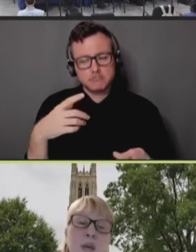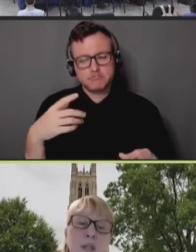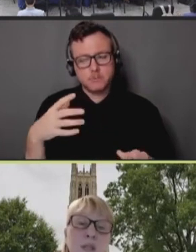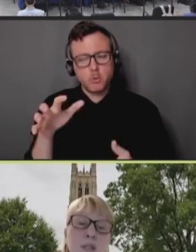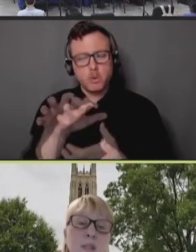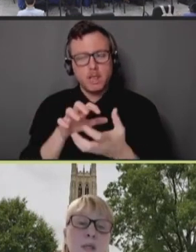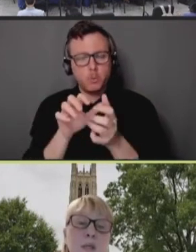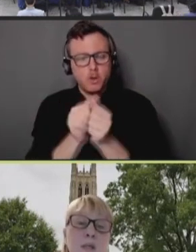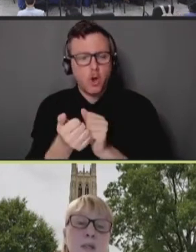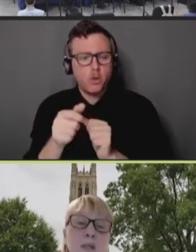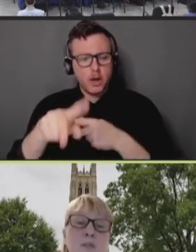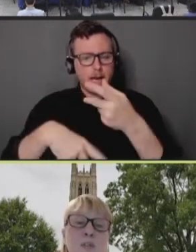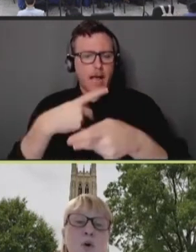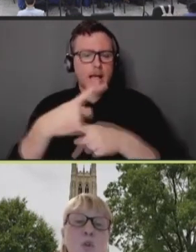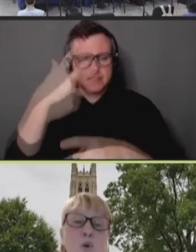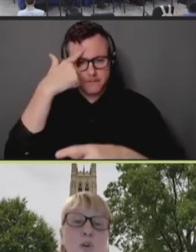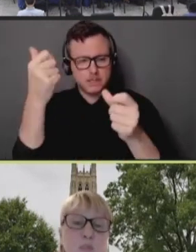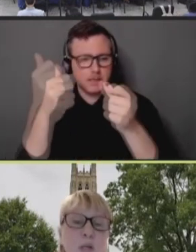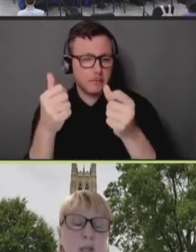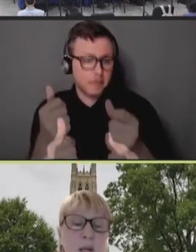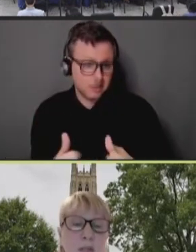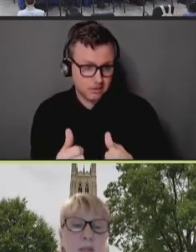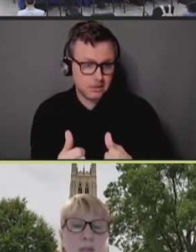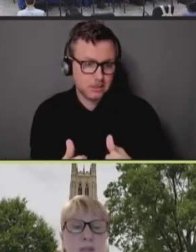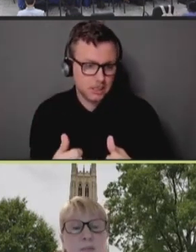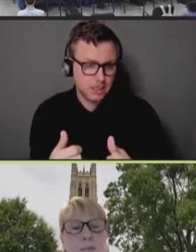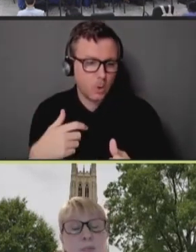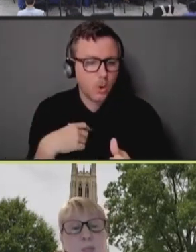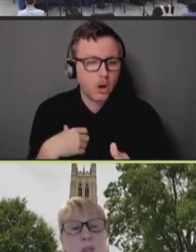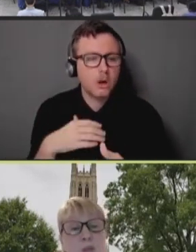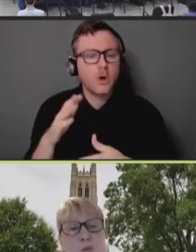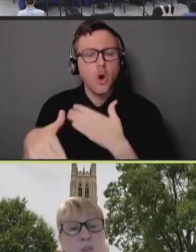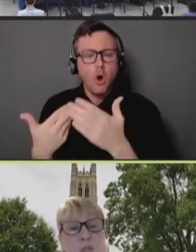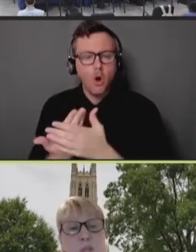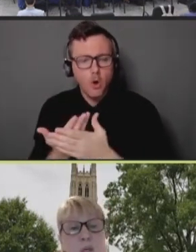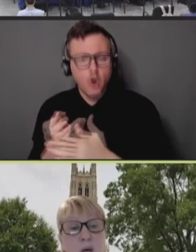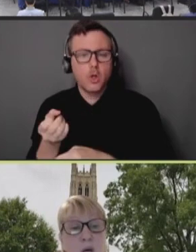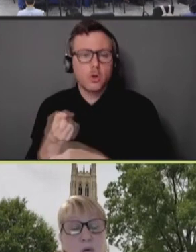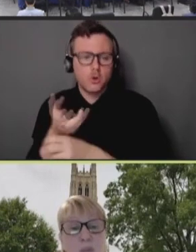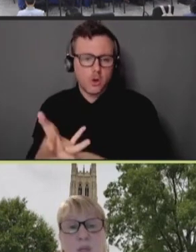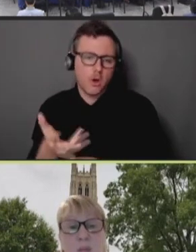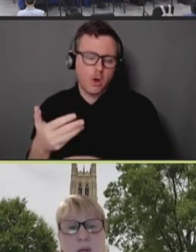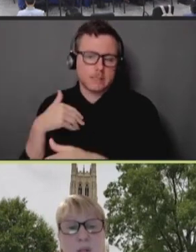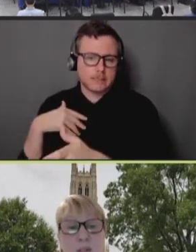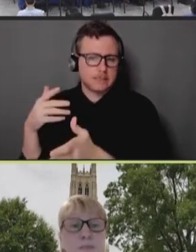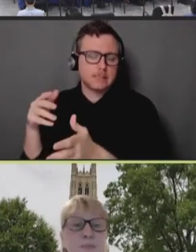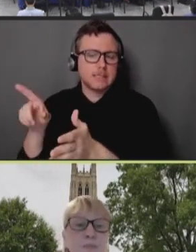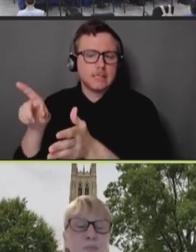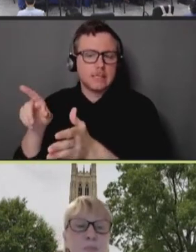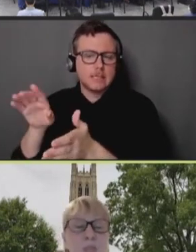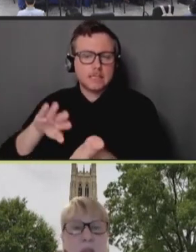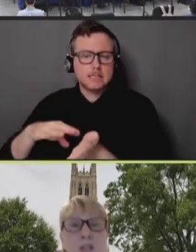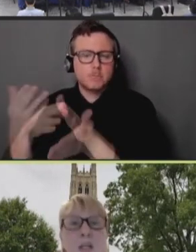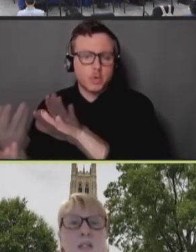well as this all-cause mortality risk to see how it compares.